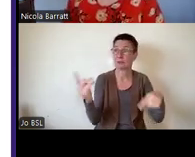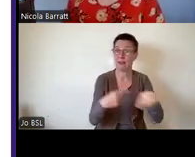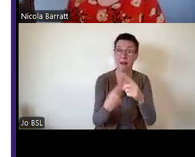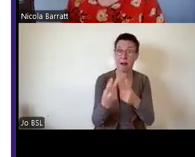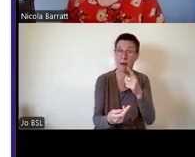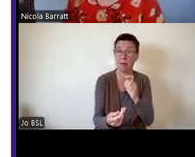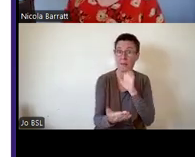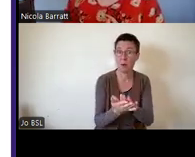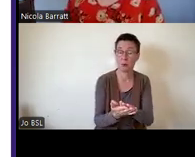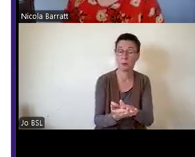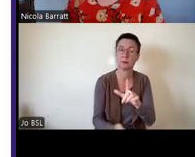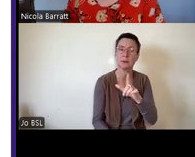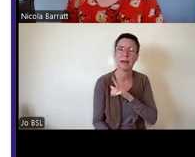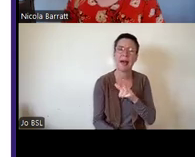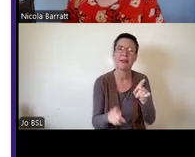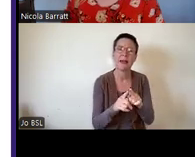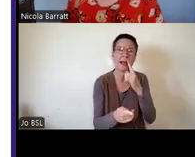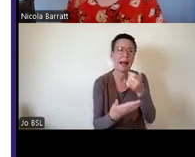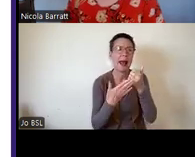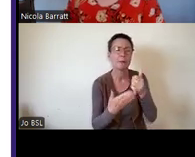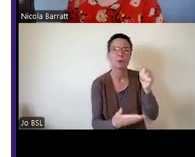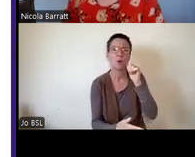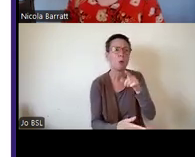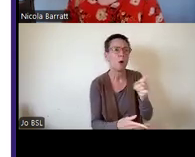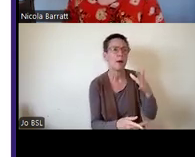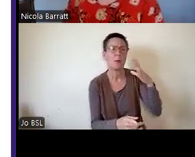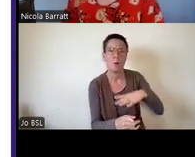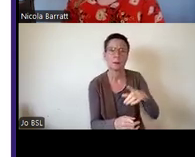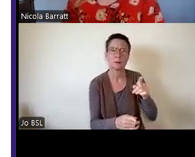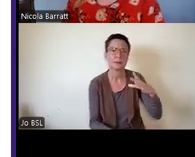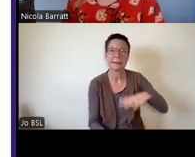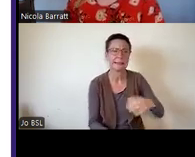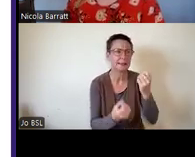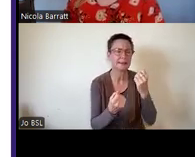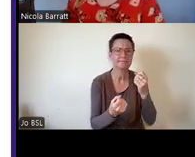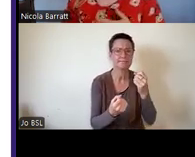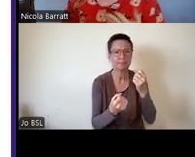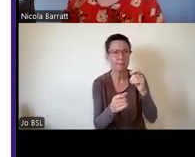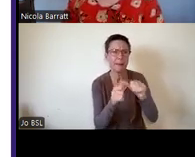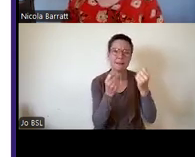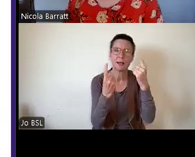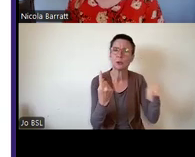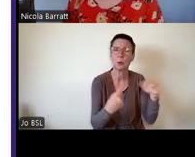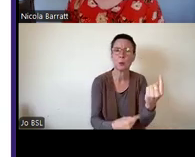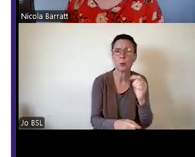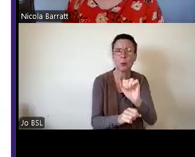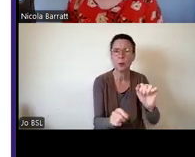They're useful for finding out what your audience wants and needs, understanding them better, having a conversation.